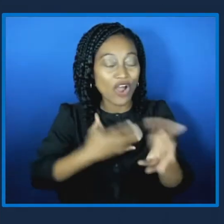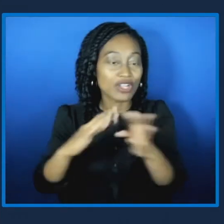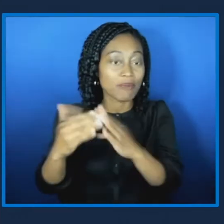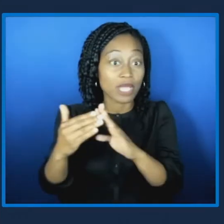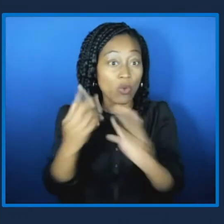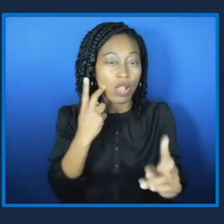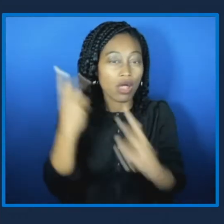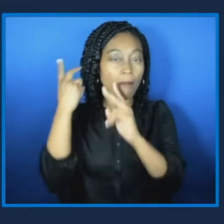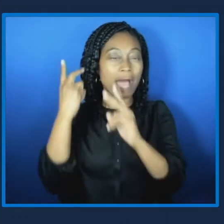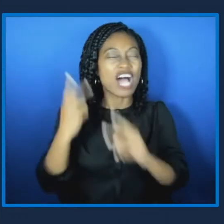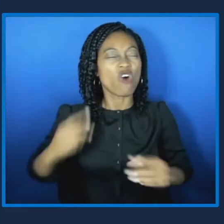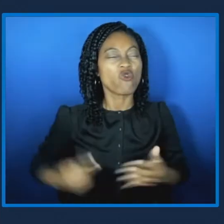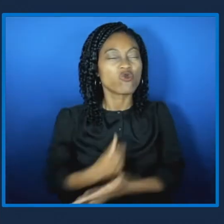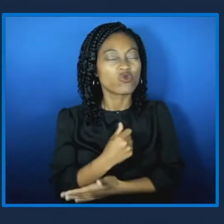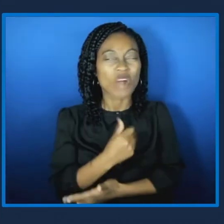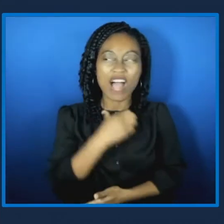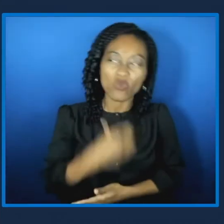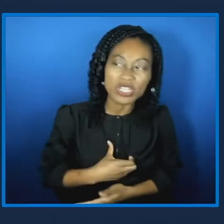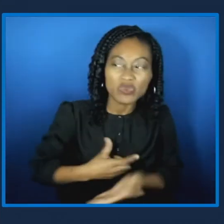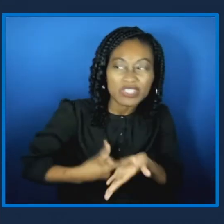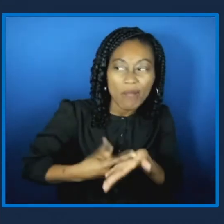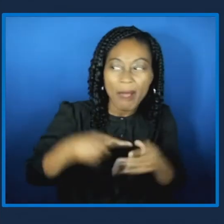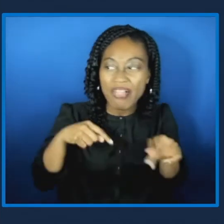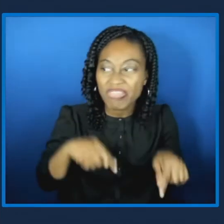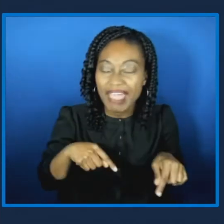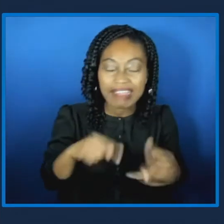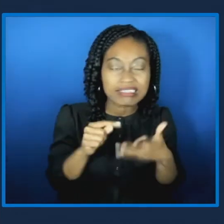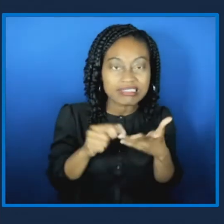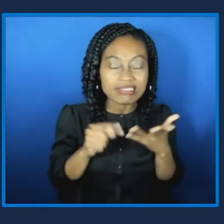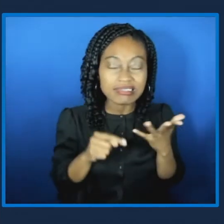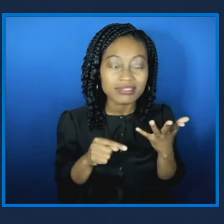oh we should have been talking about this or that? Hector?